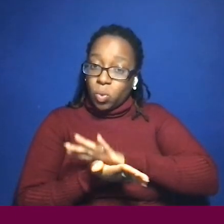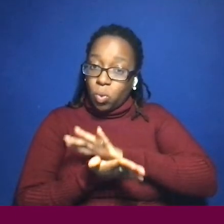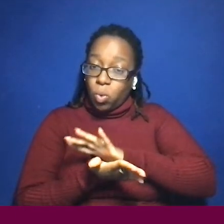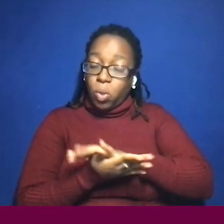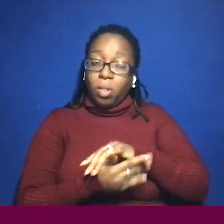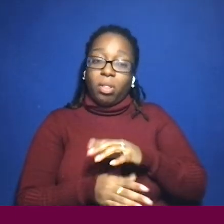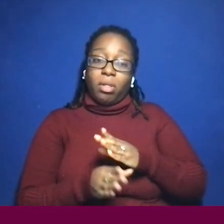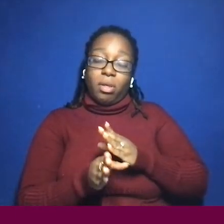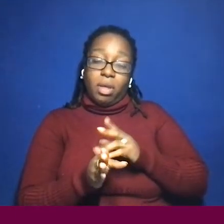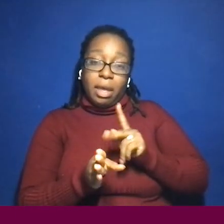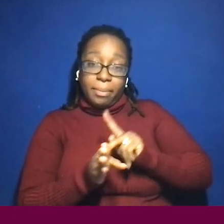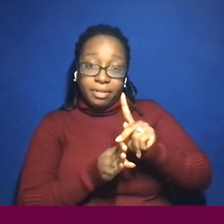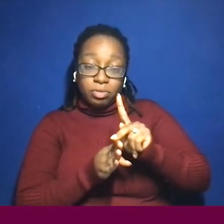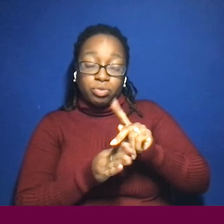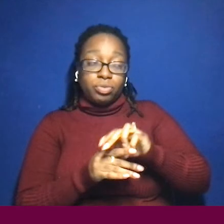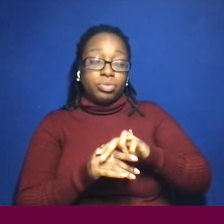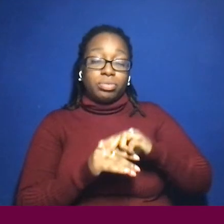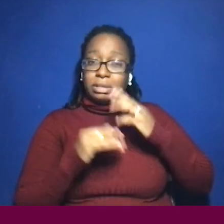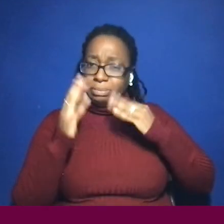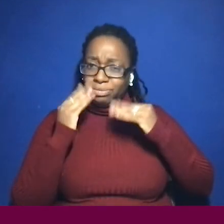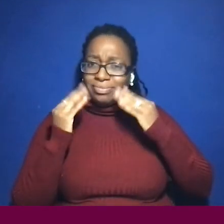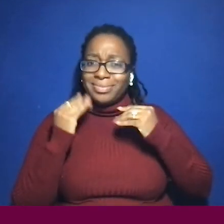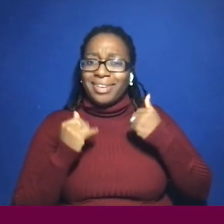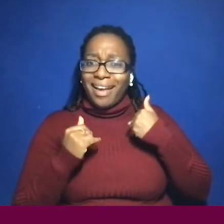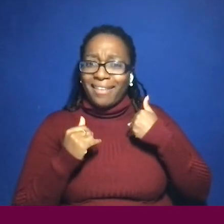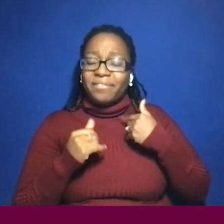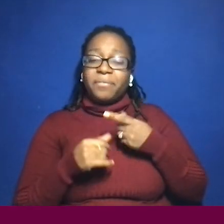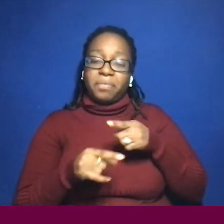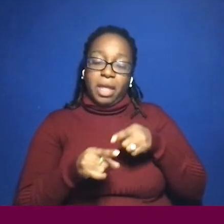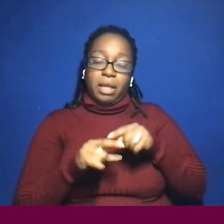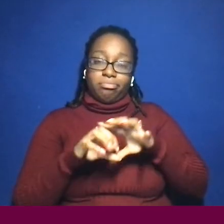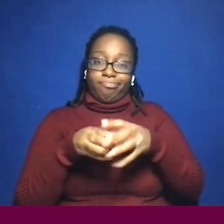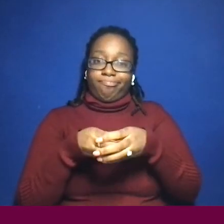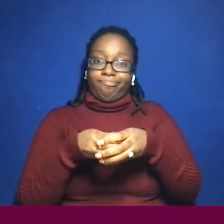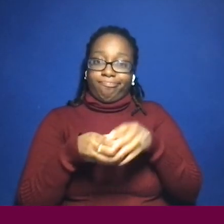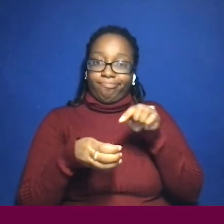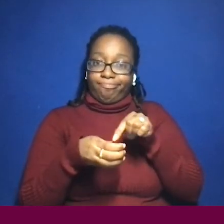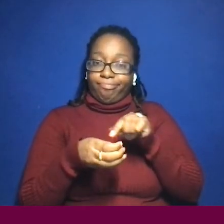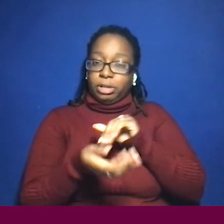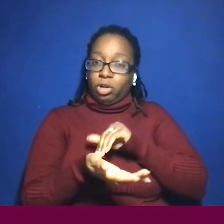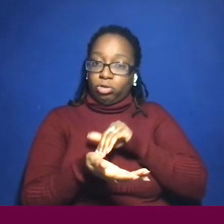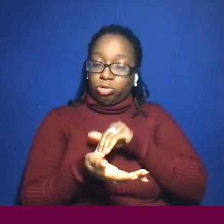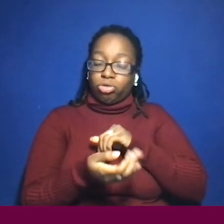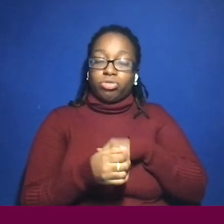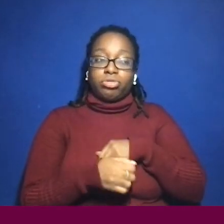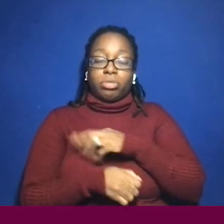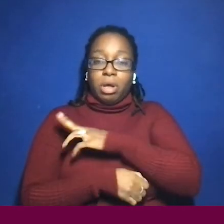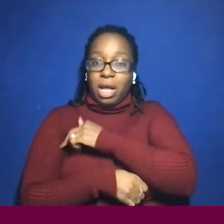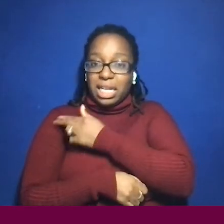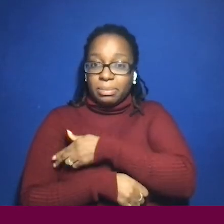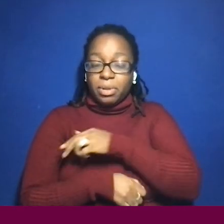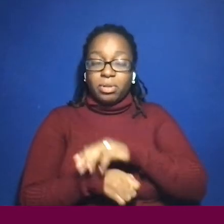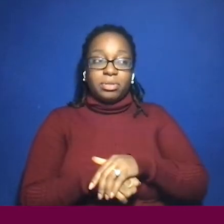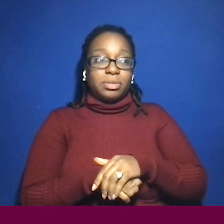professionals. And so these well meaning groups of doctors and hospital administrators who had come